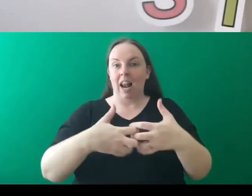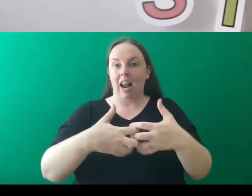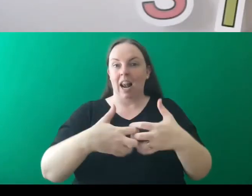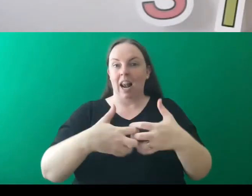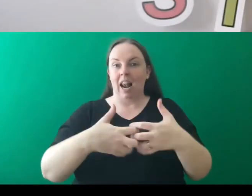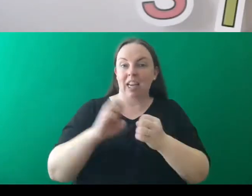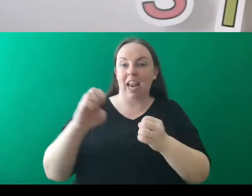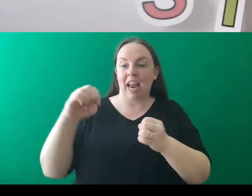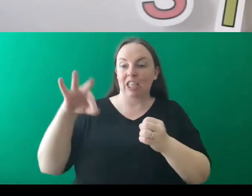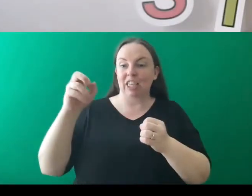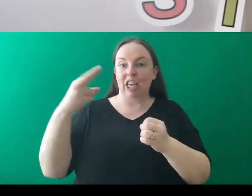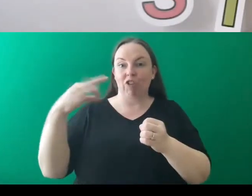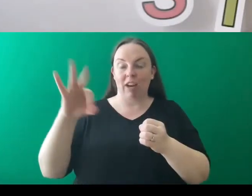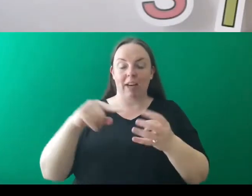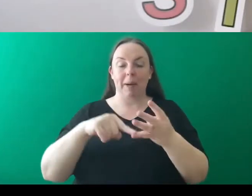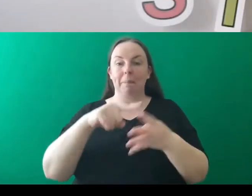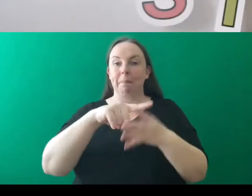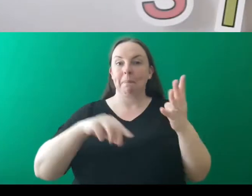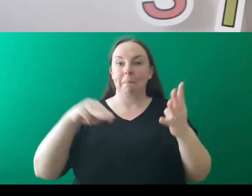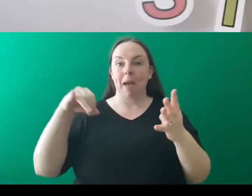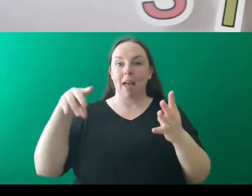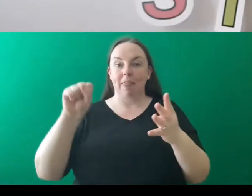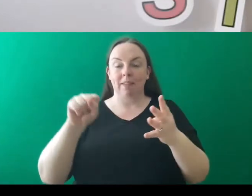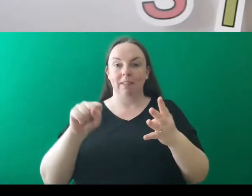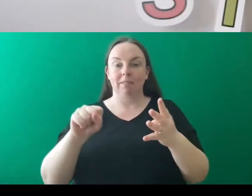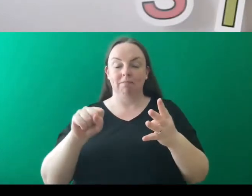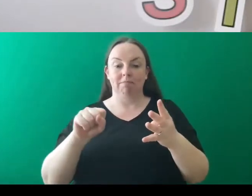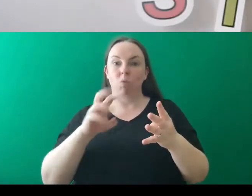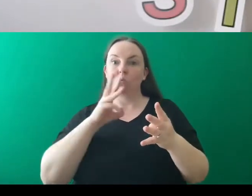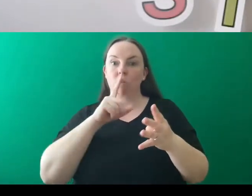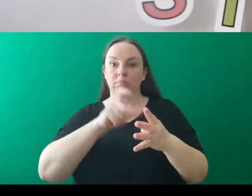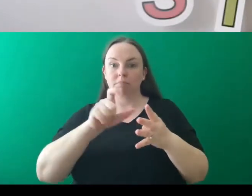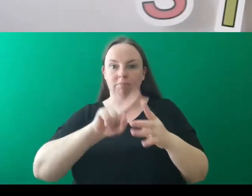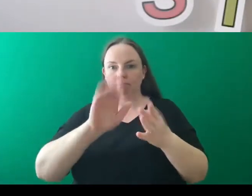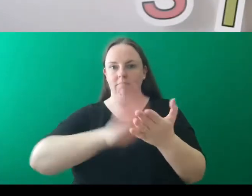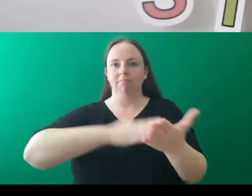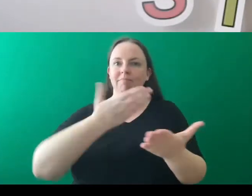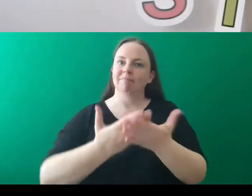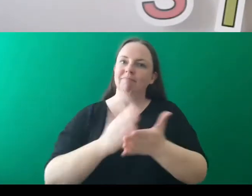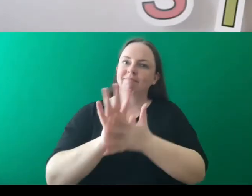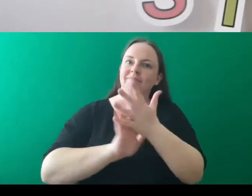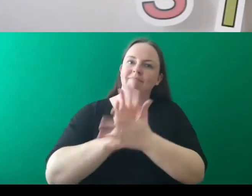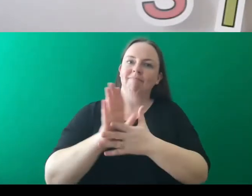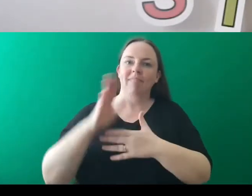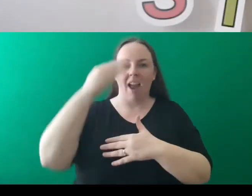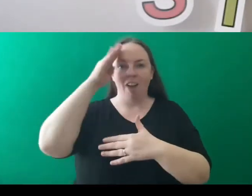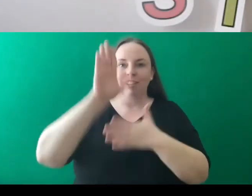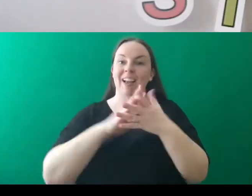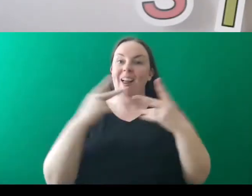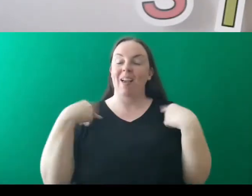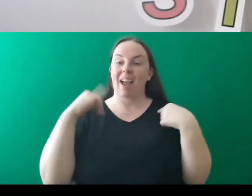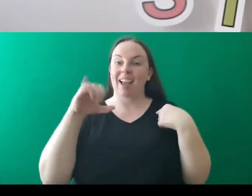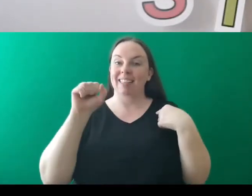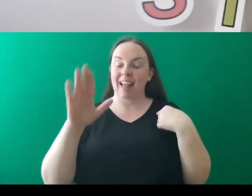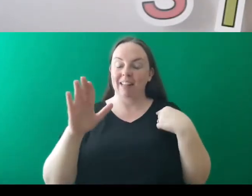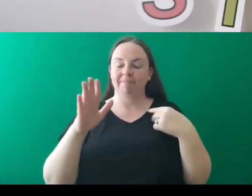maths terminology into Irish Sign Language. It's open access, because we want anyone, anywhere in the world who has an internet